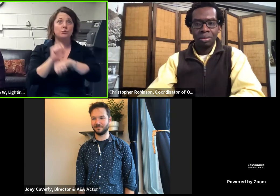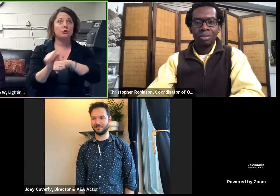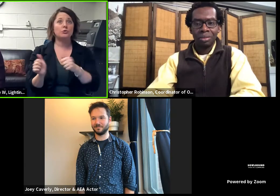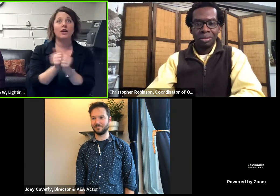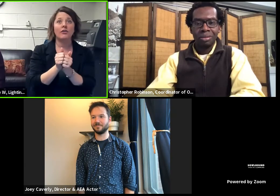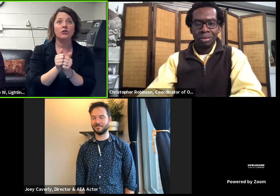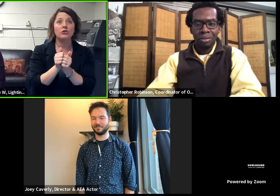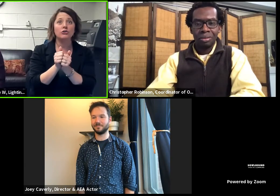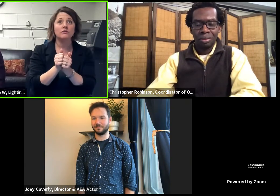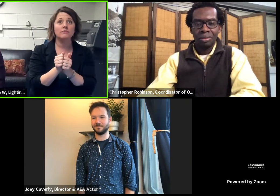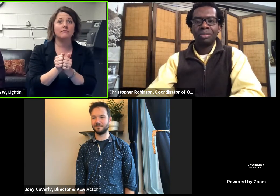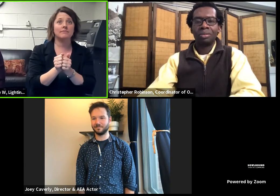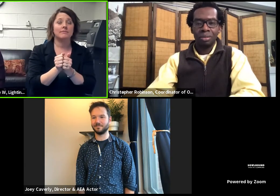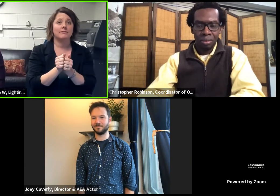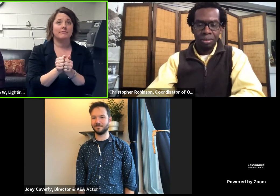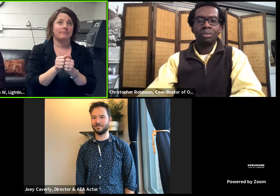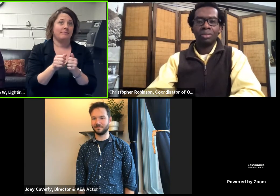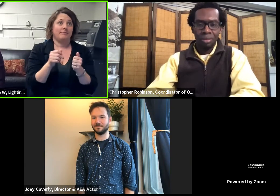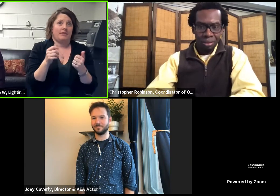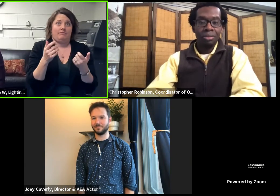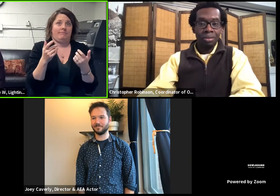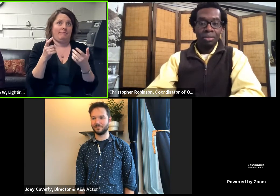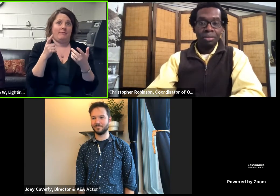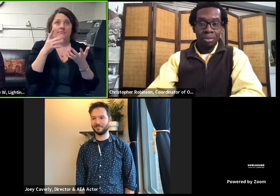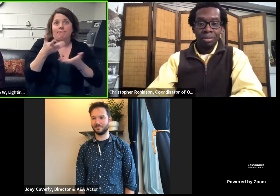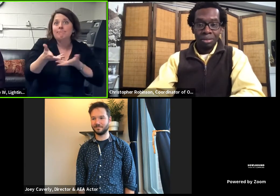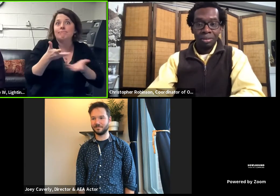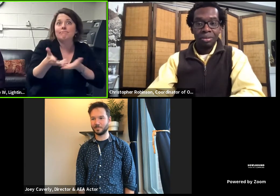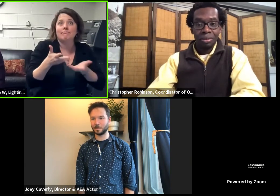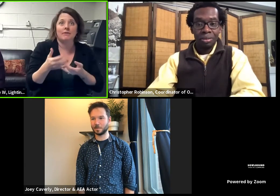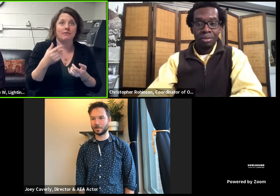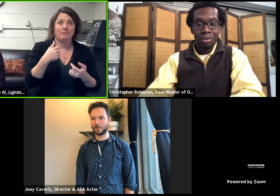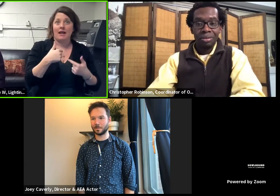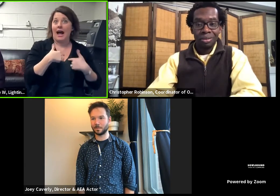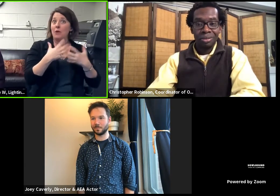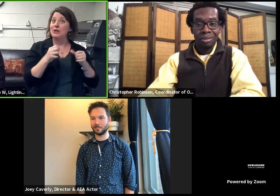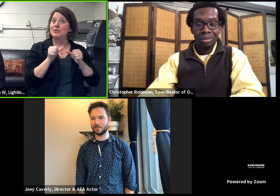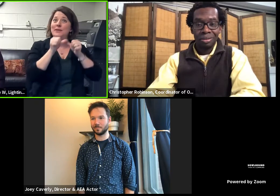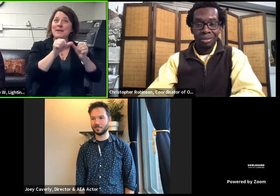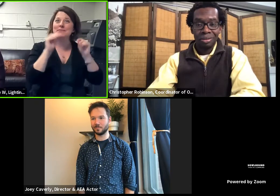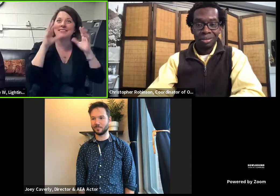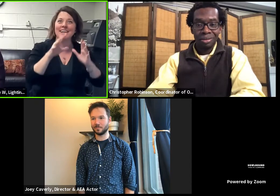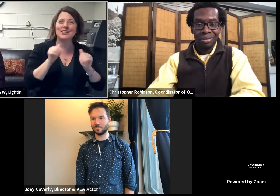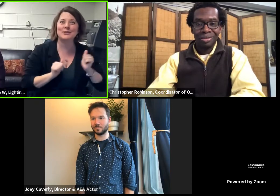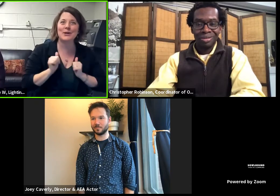about compromise and working together on this process, really collaborating,